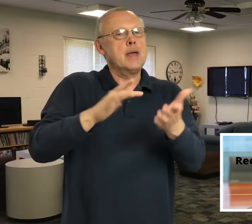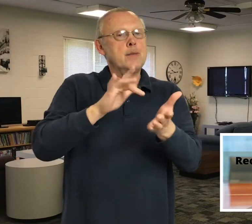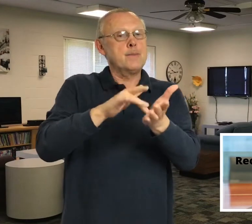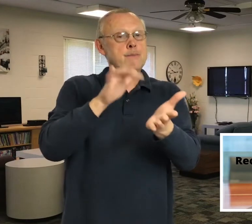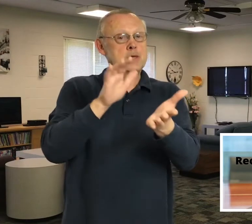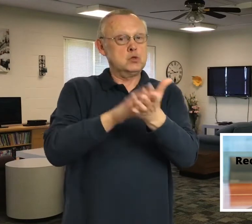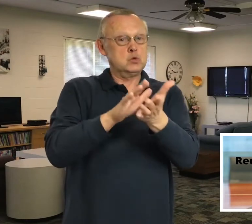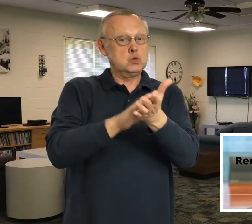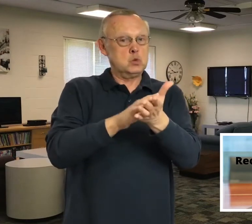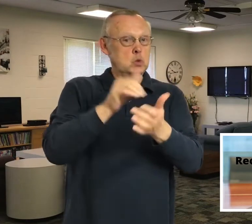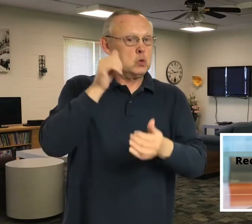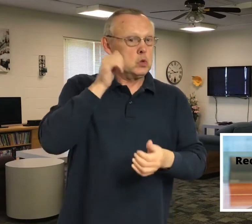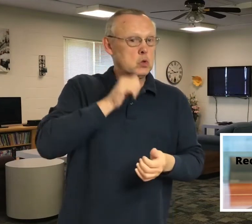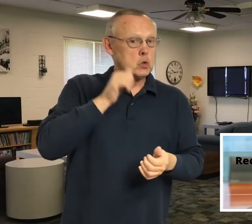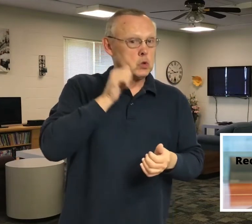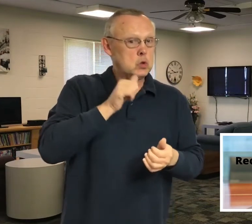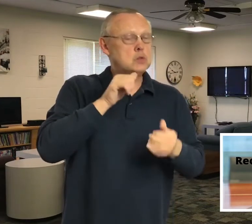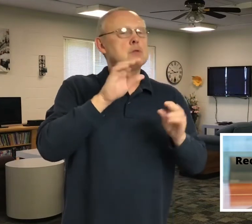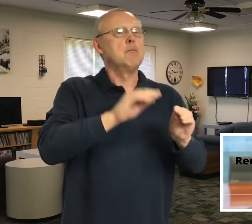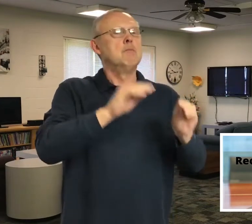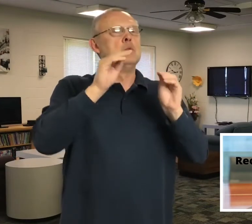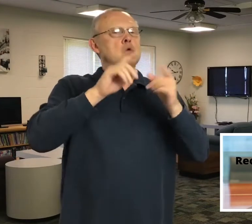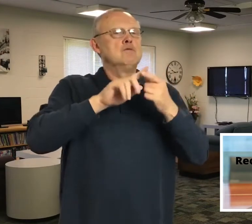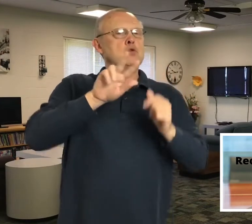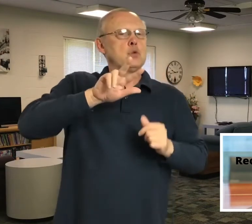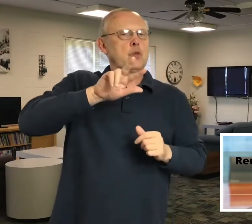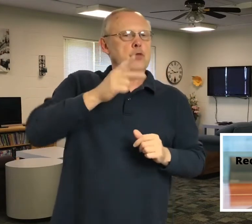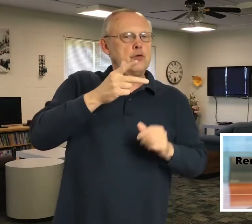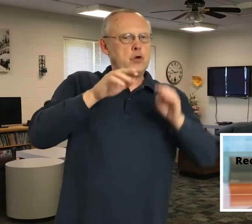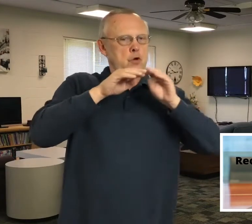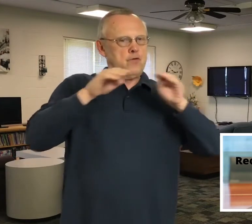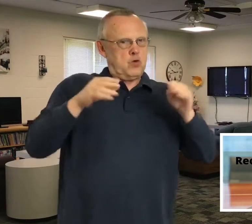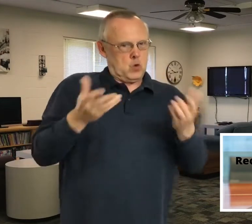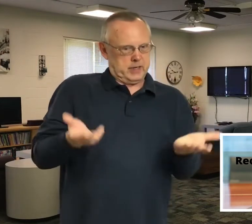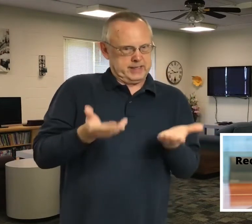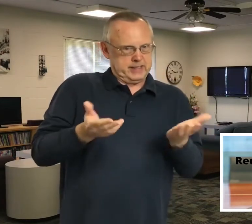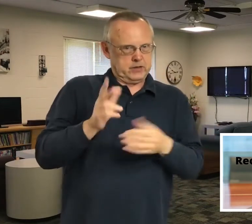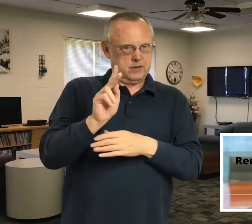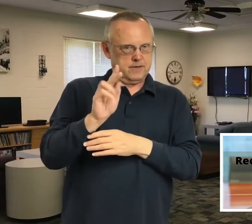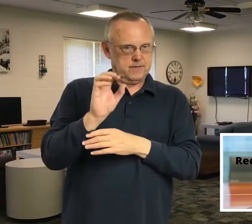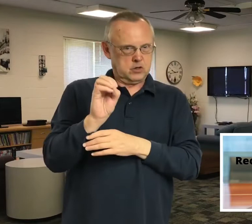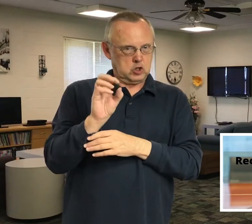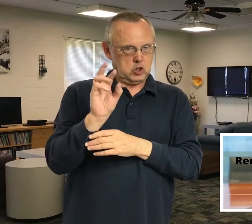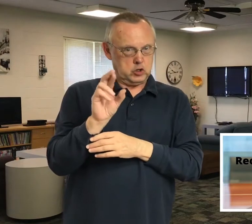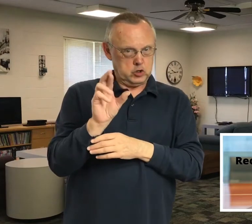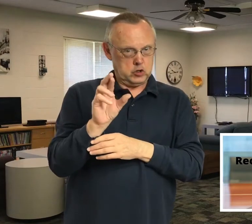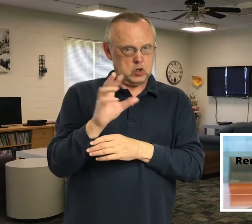We are considering moving the middle school girls to the third floor in Kerr Hall